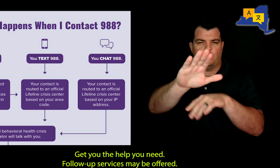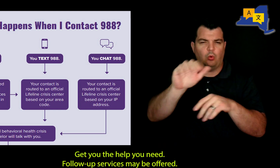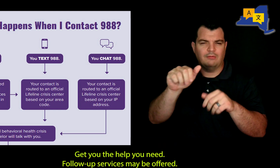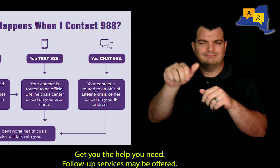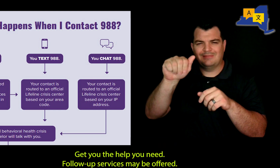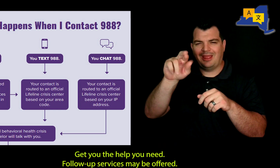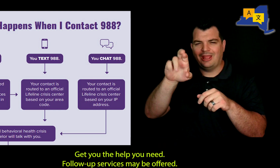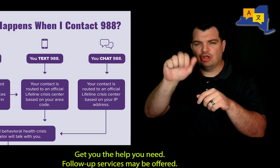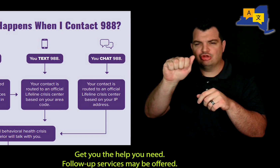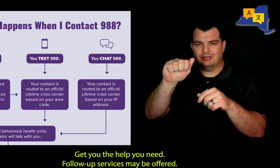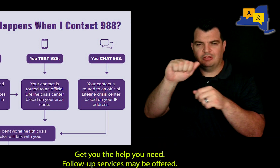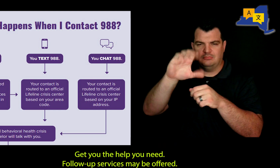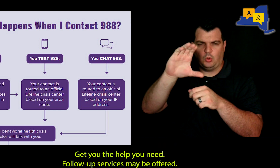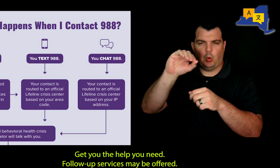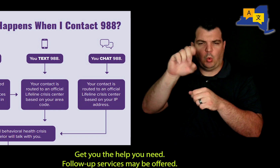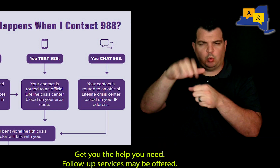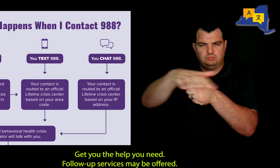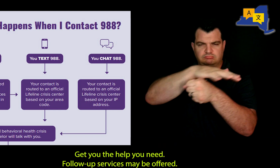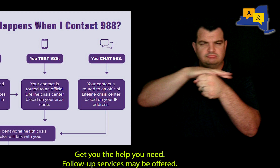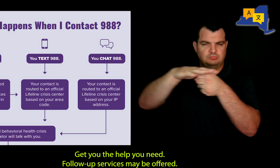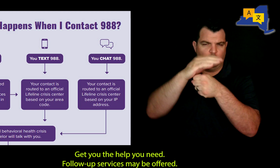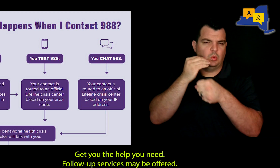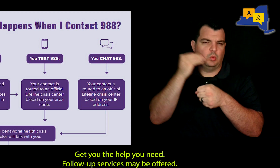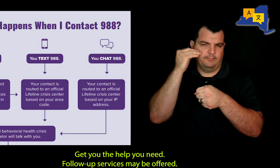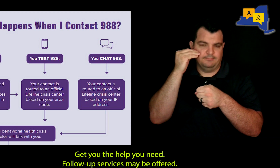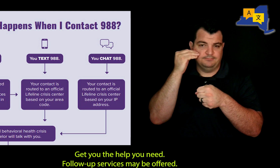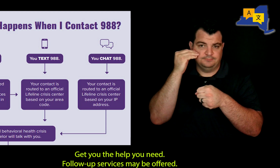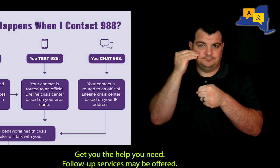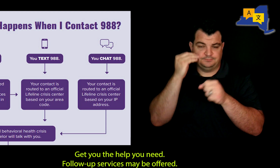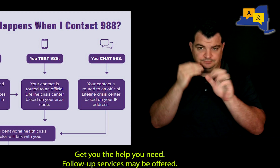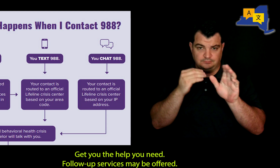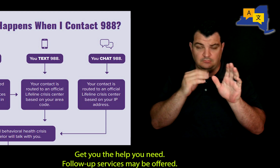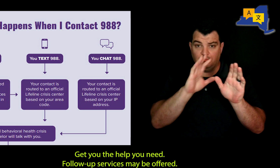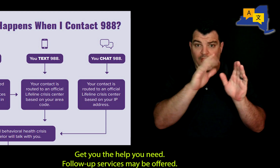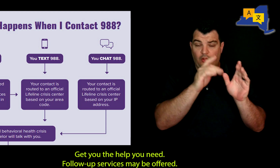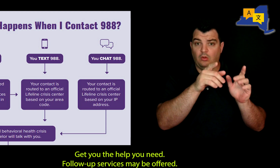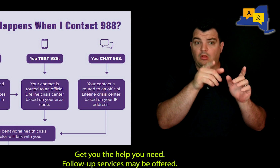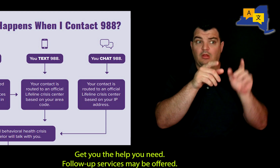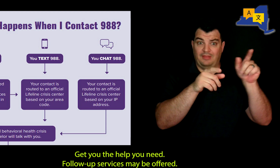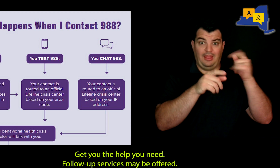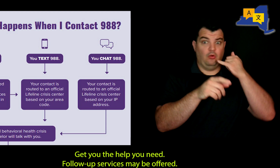Get you the help you need. Follow-up services may be offered.